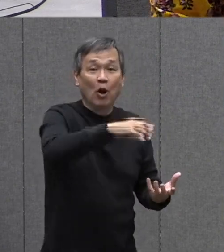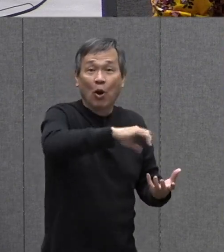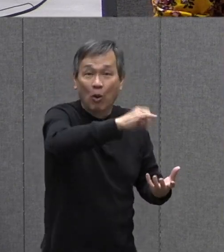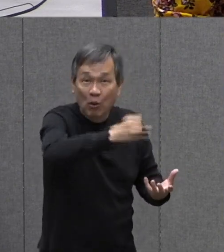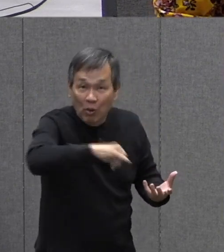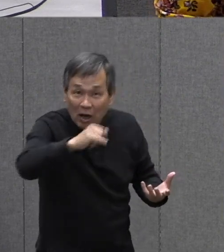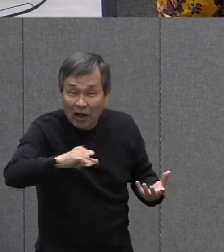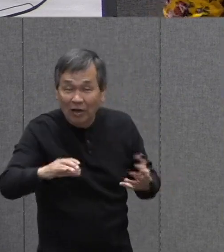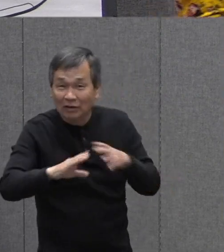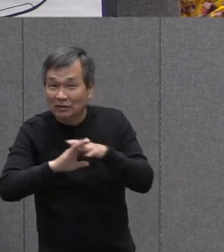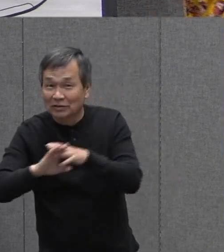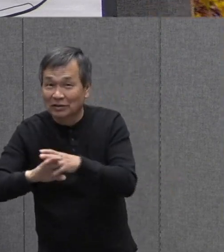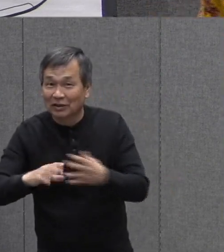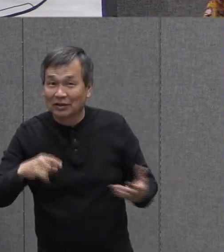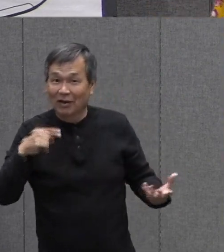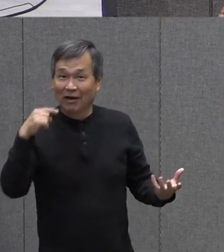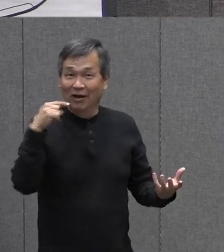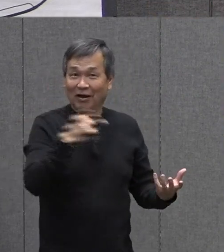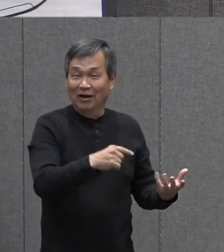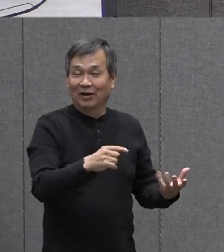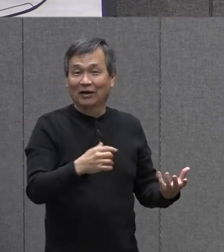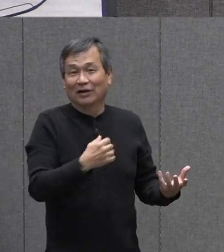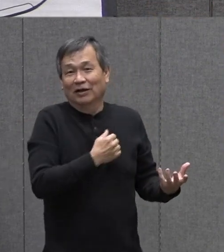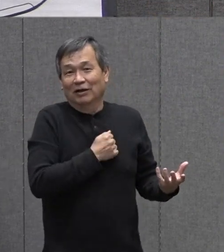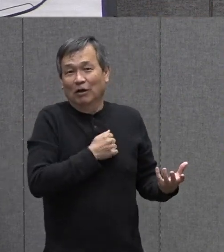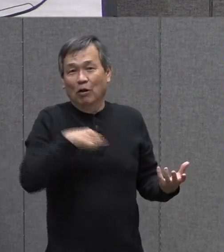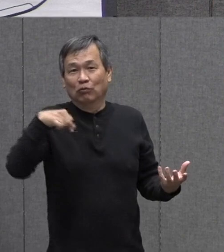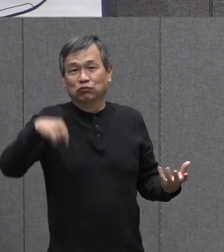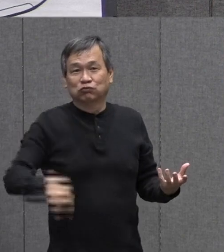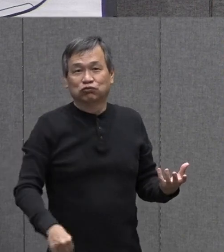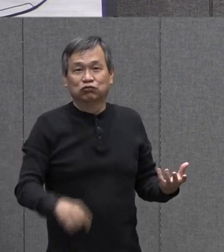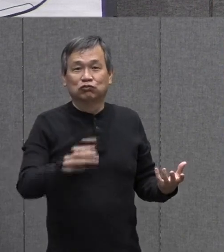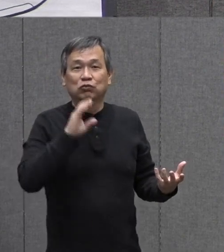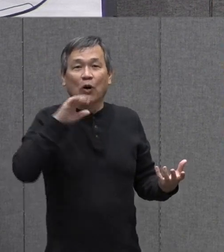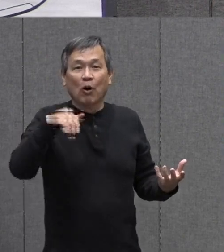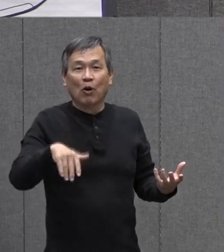"they love the deep cool oceans". Underline.